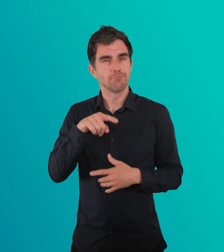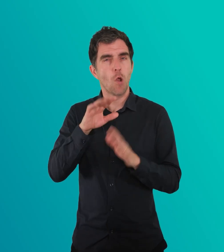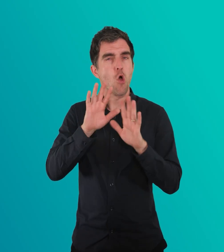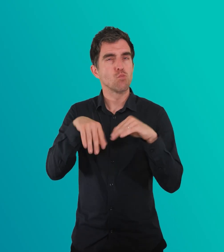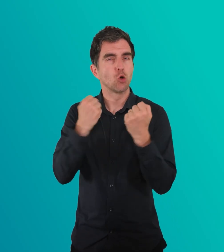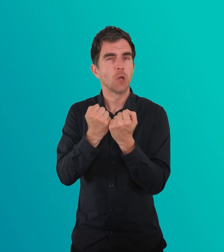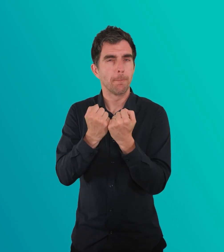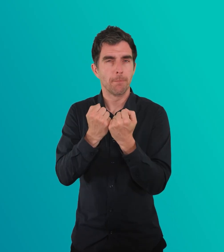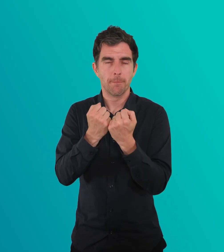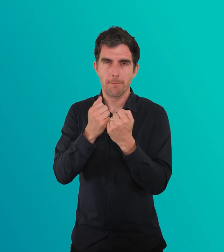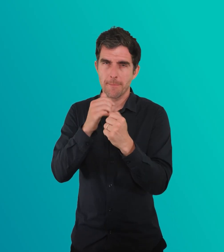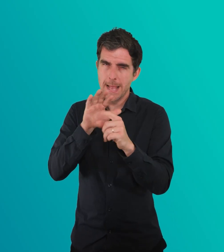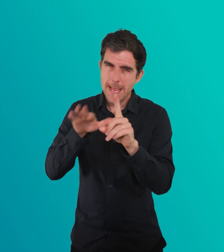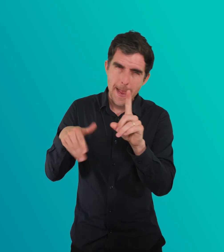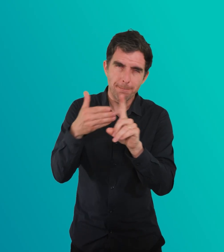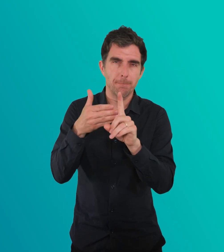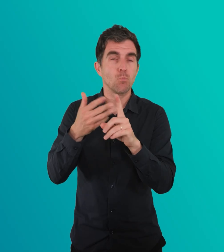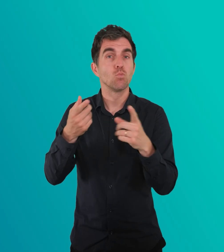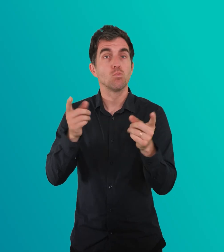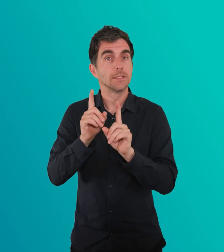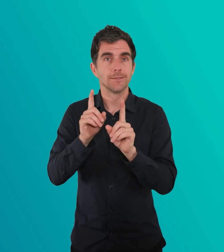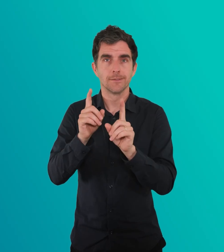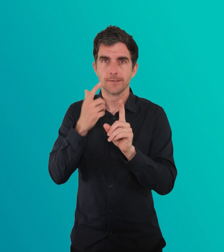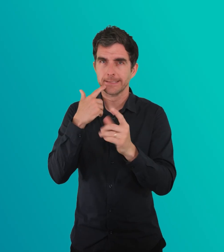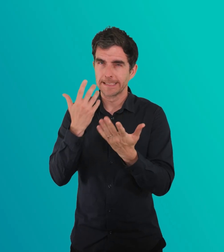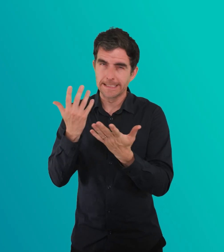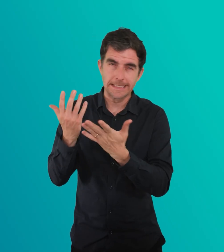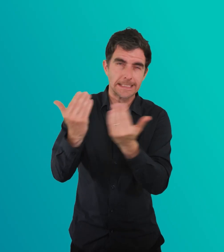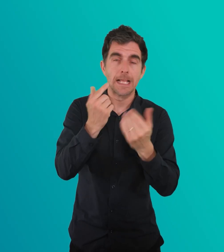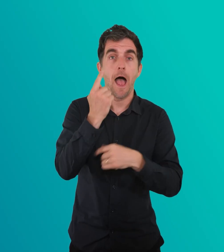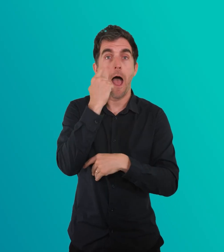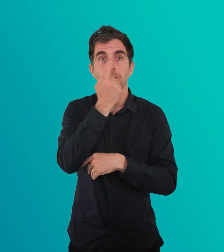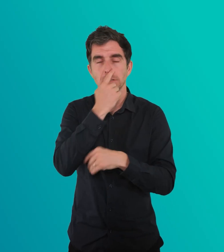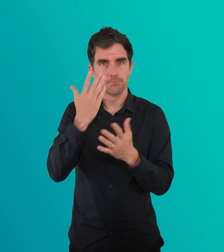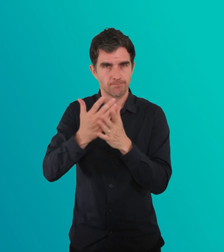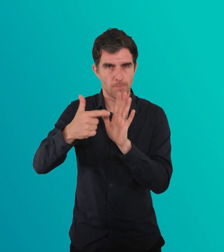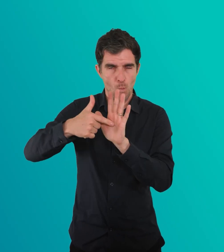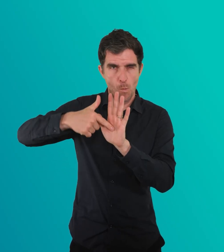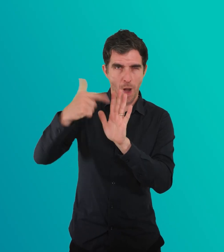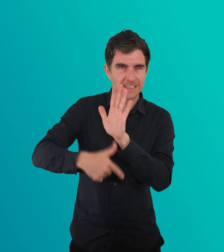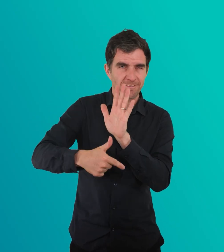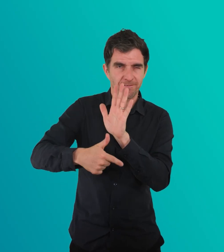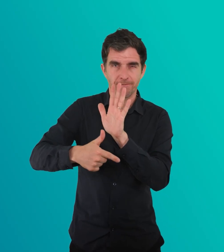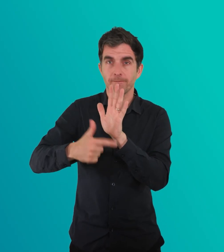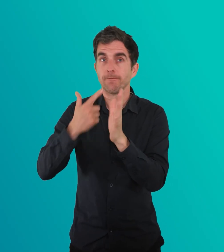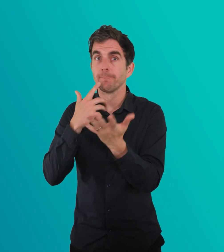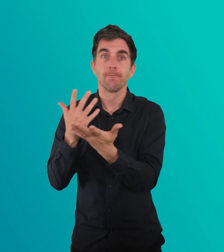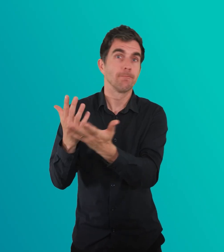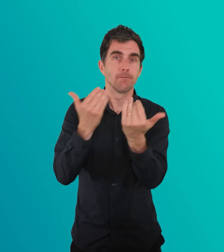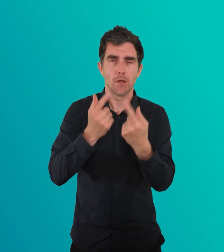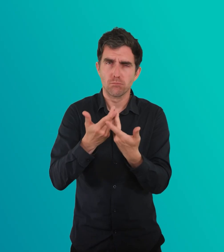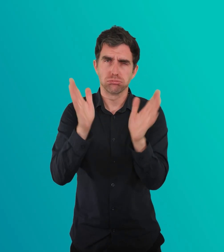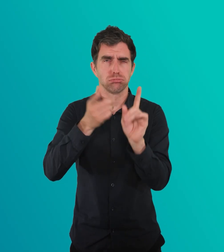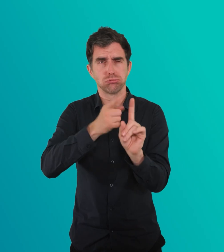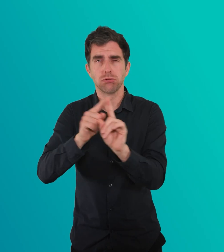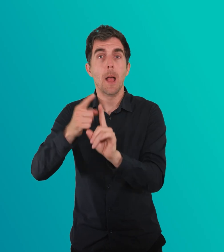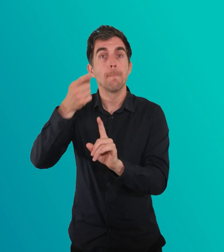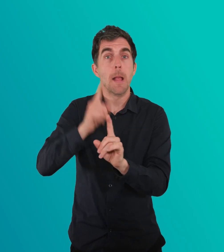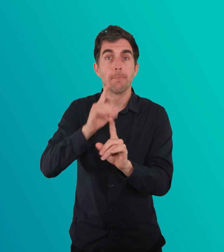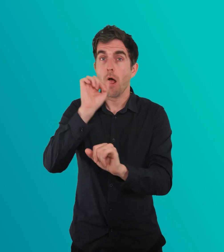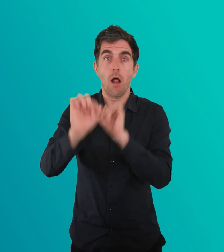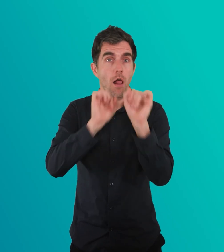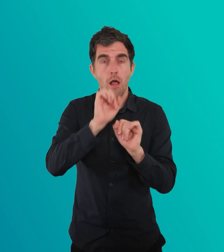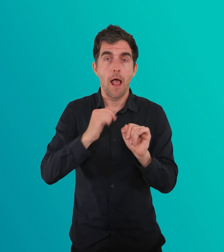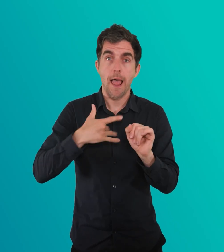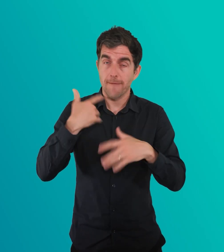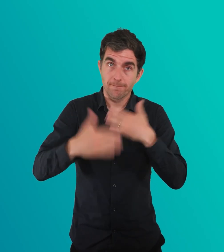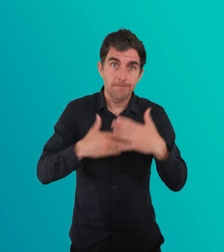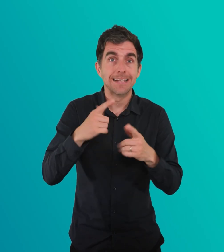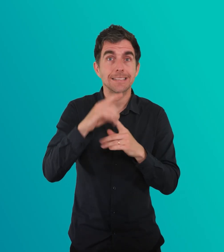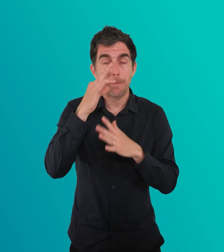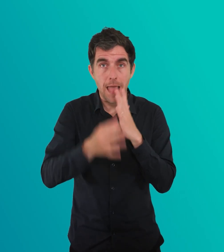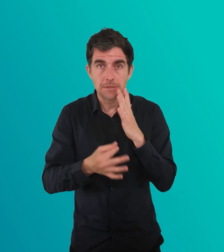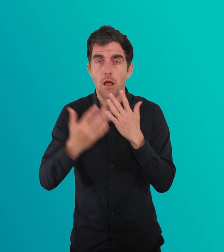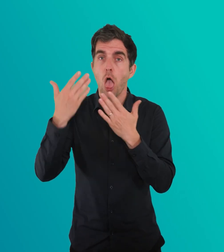These workshops are aimed at gathering qualitative evidence from a wide range of people living with disability